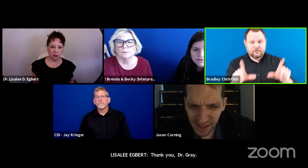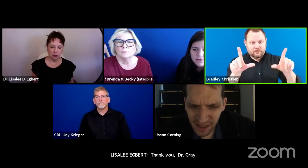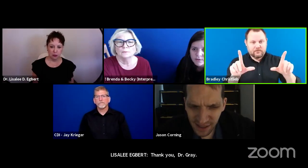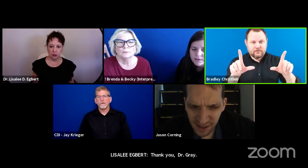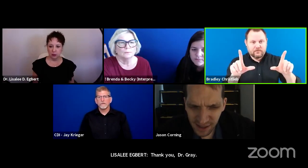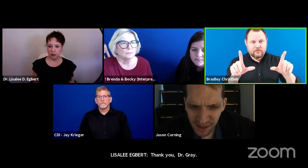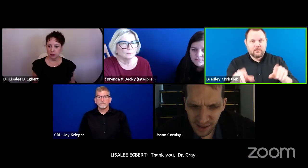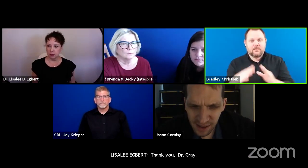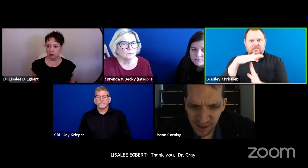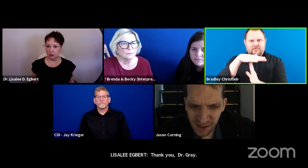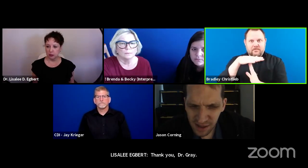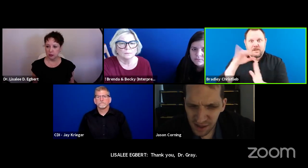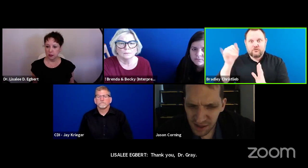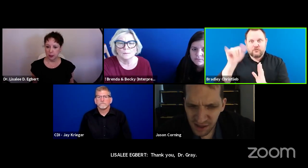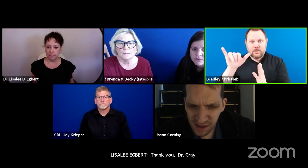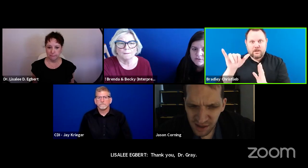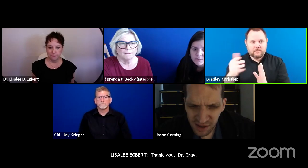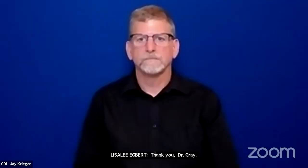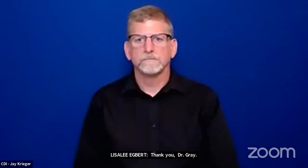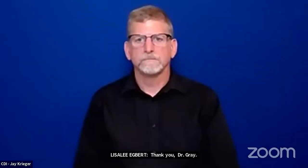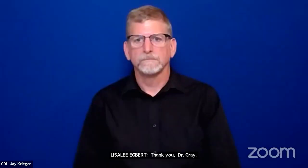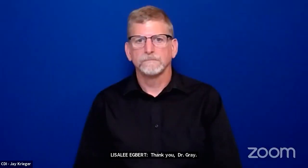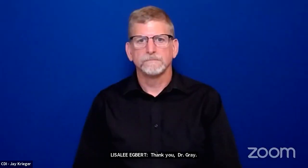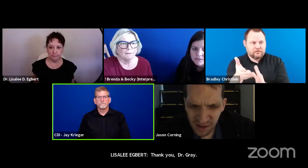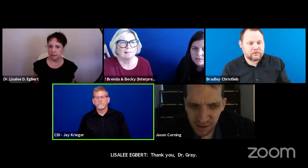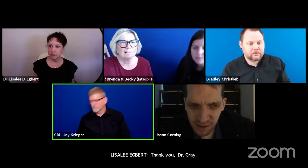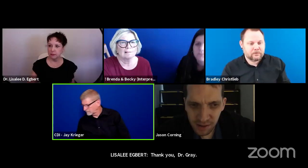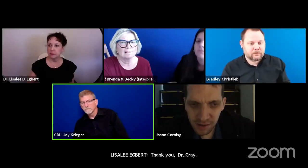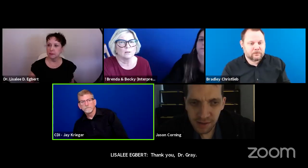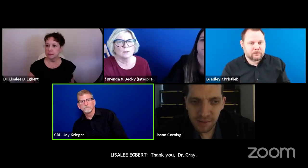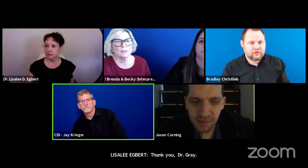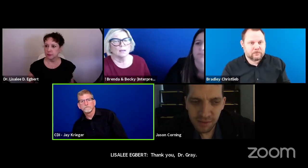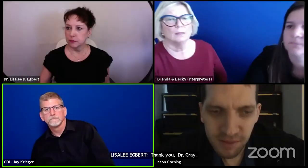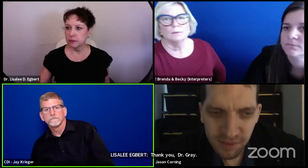Hello, everyone.